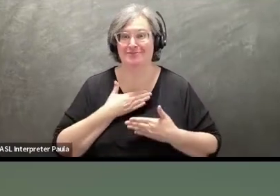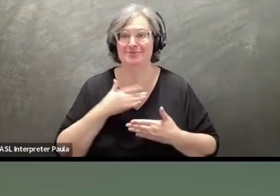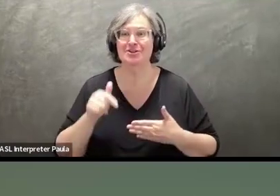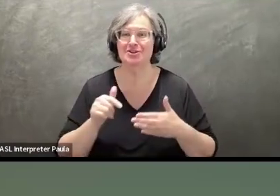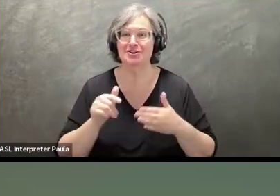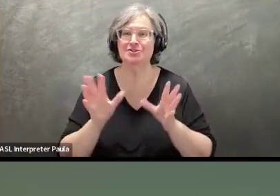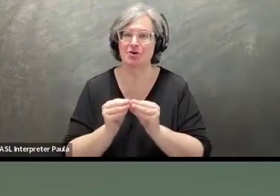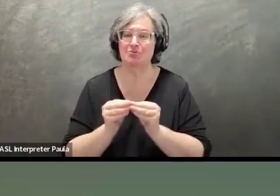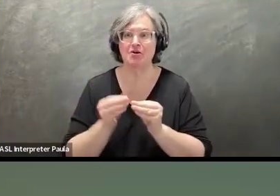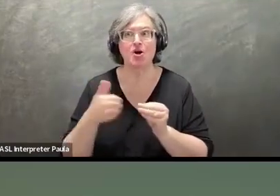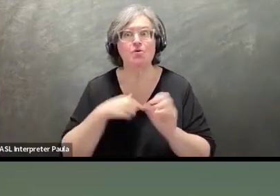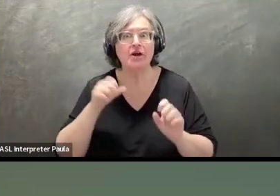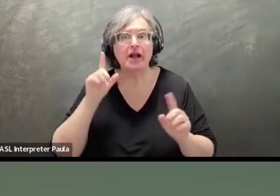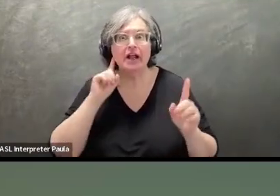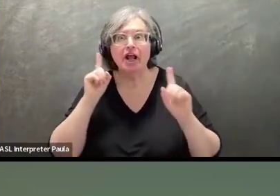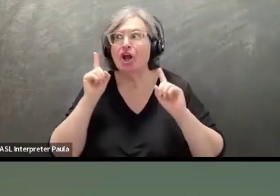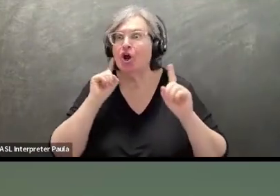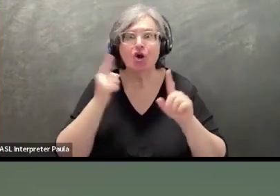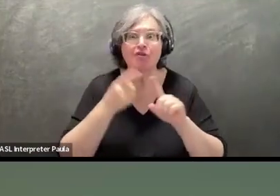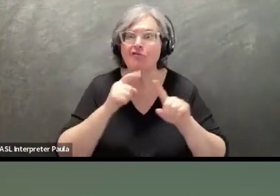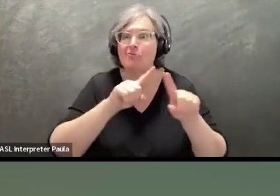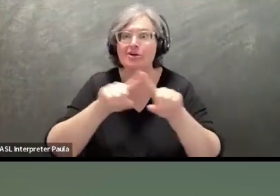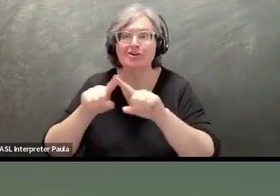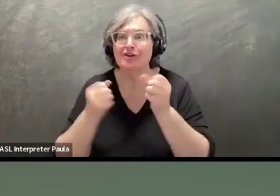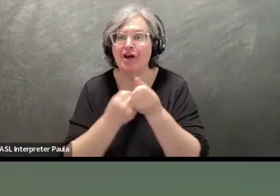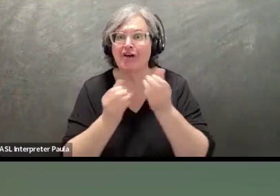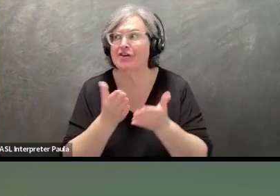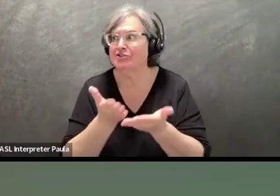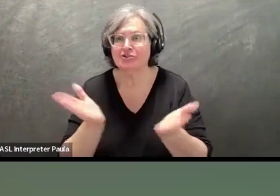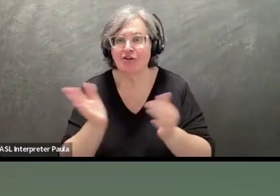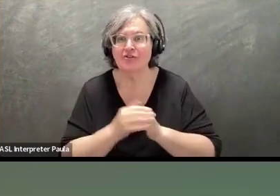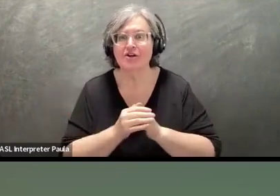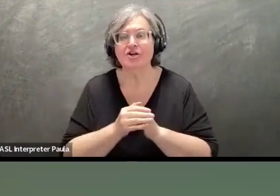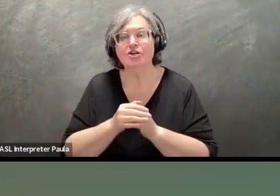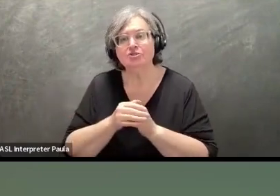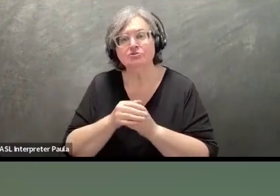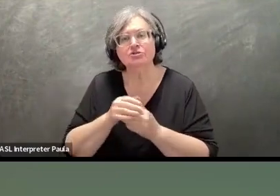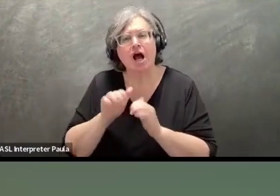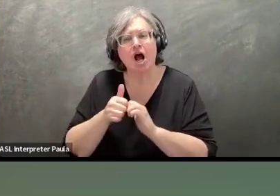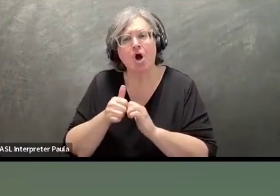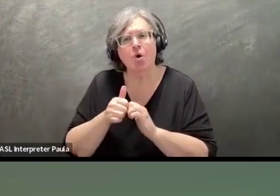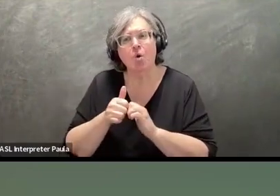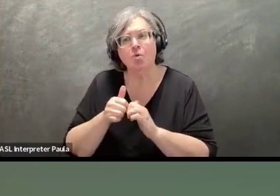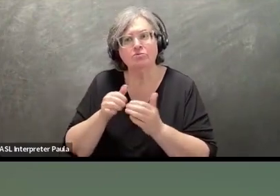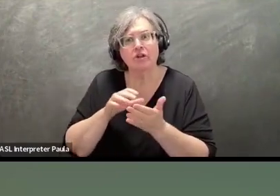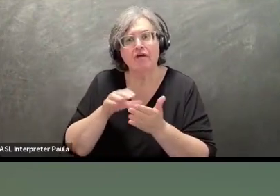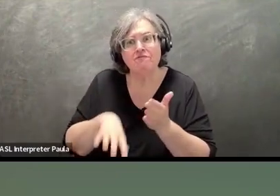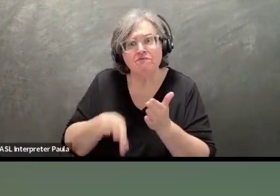a chance to hear from advocates about the steps they took in finding their disability advocacy community, the trials